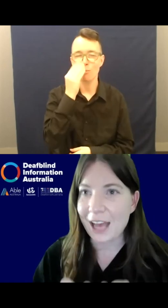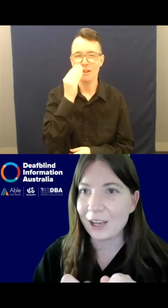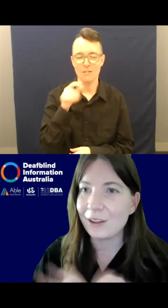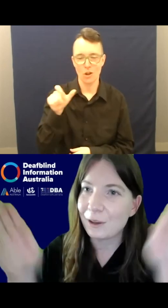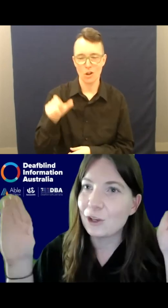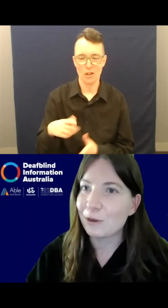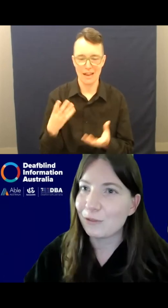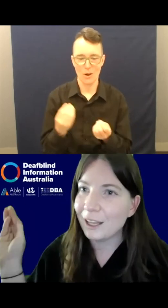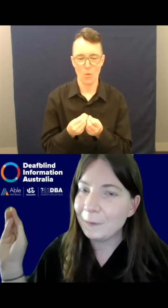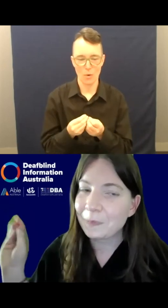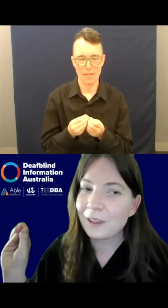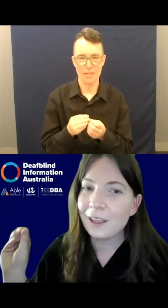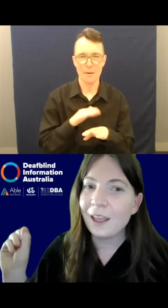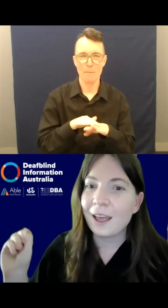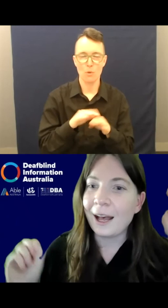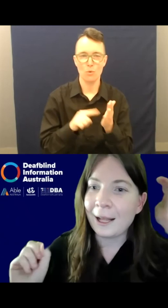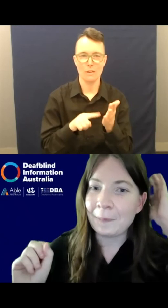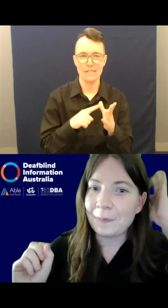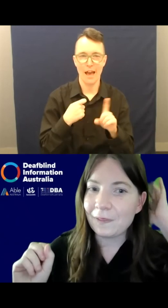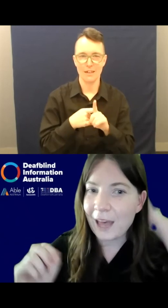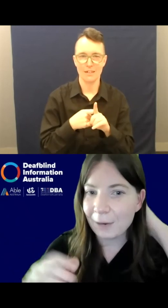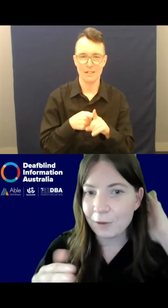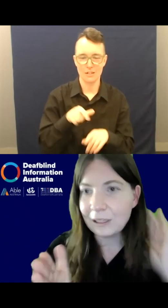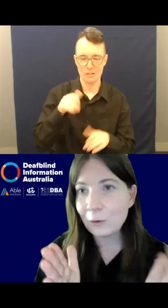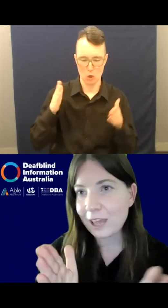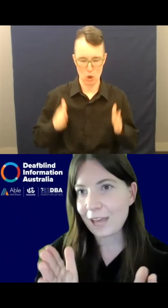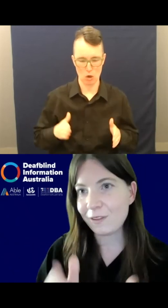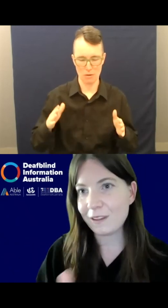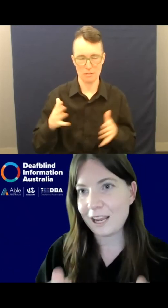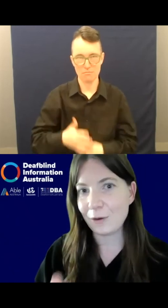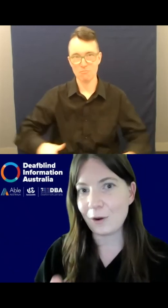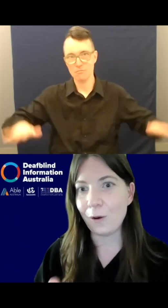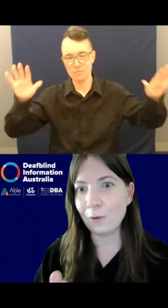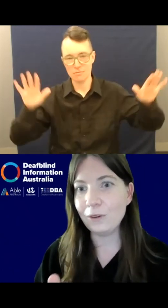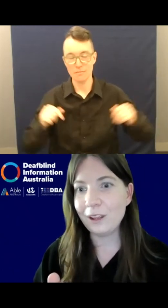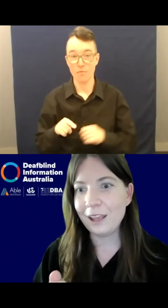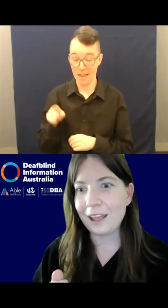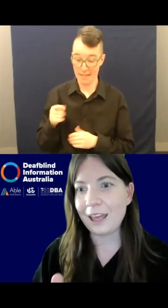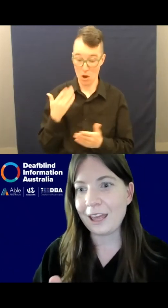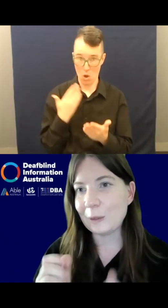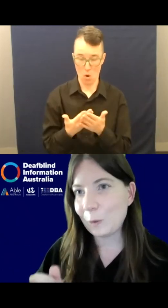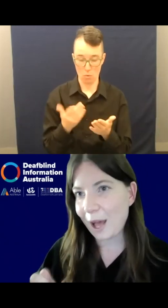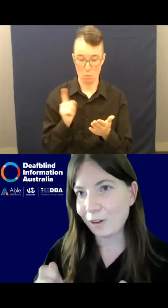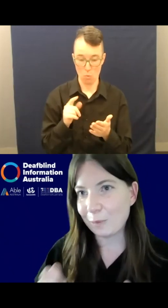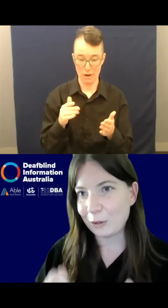the human figure, that was a little canvas that he could hold and a little pack of Blu Tack.